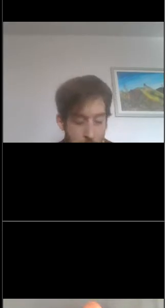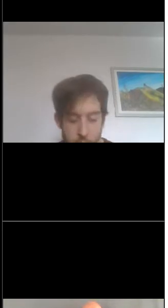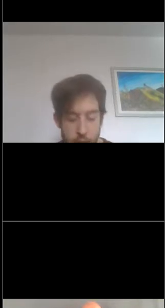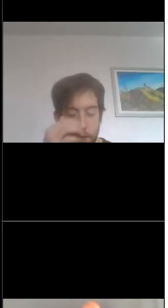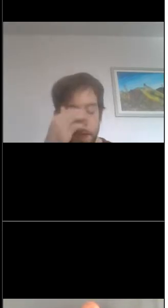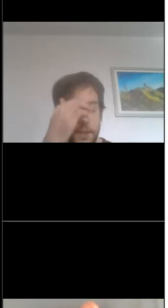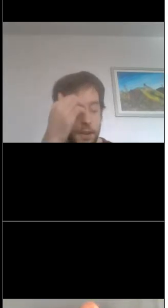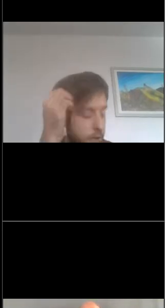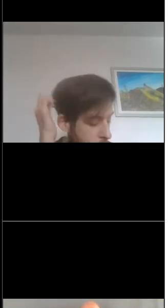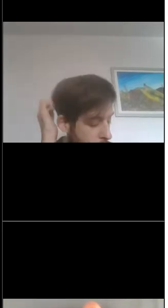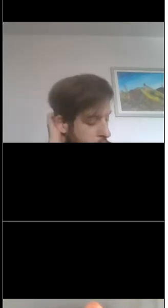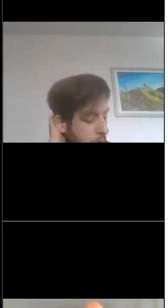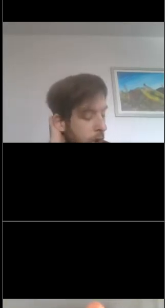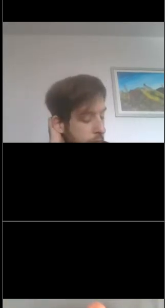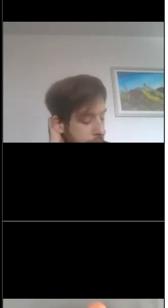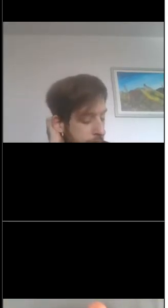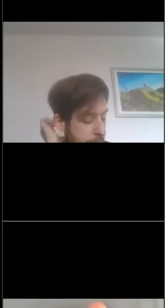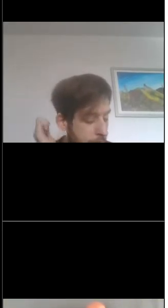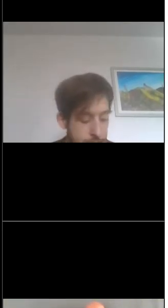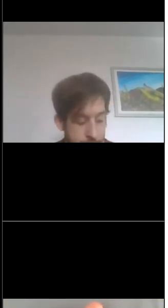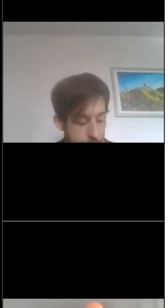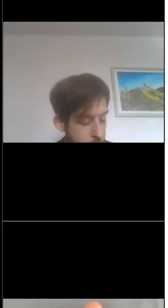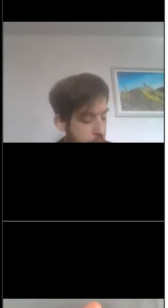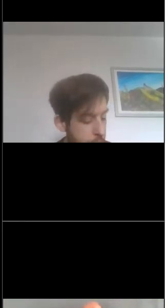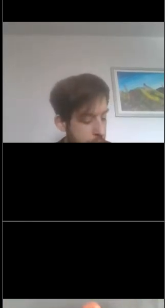how does the additional cost of a disability differ